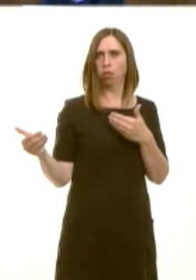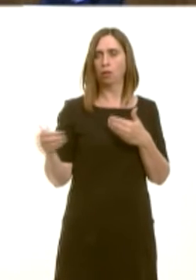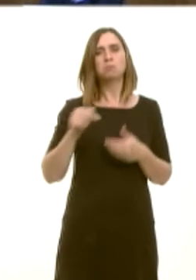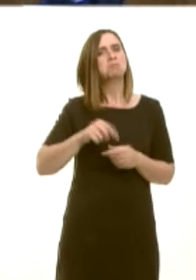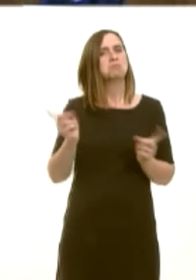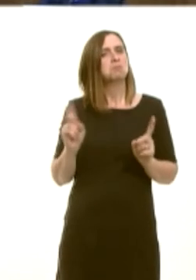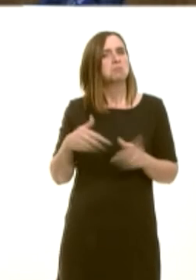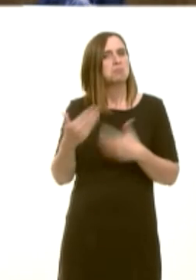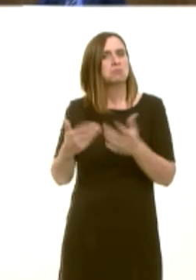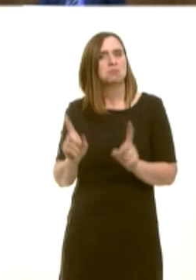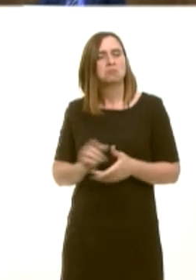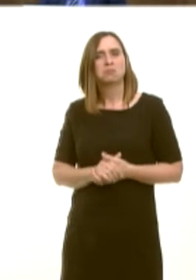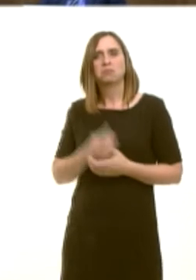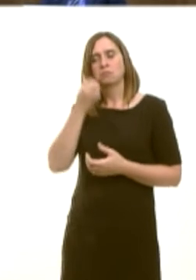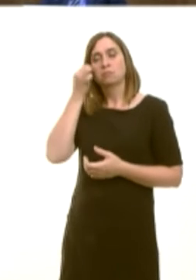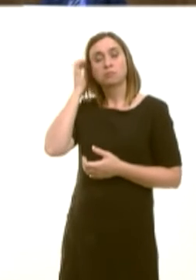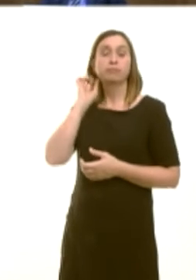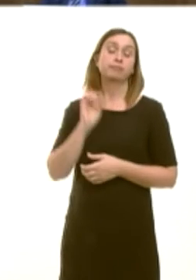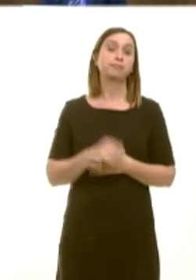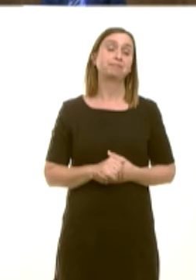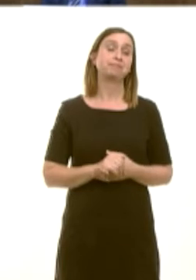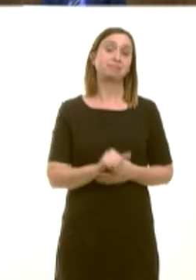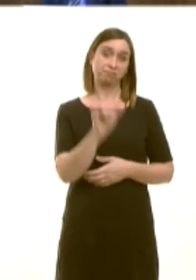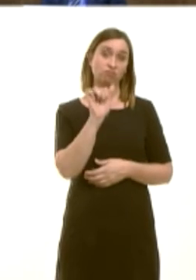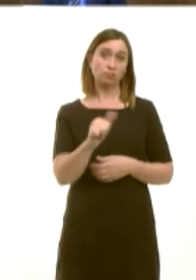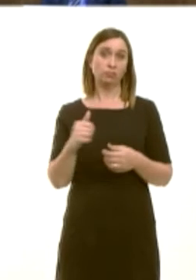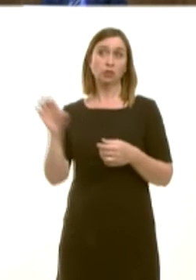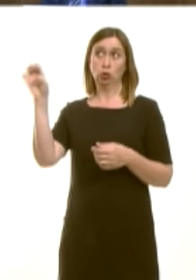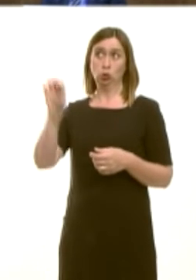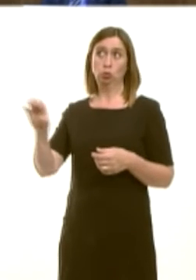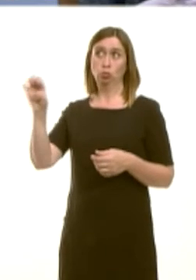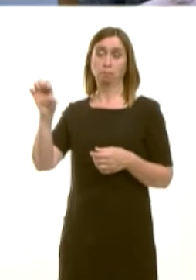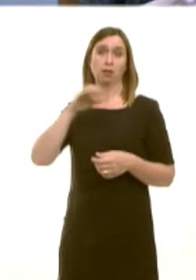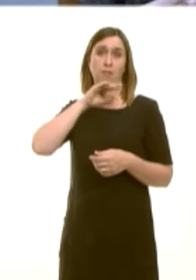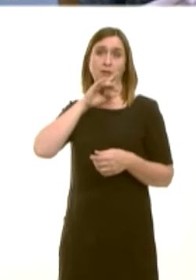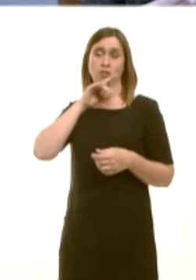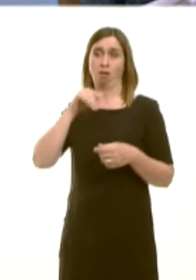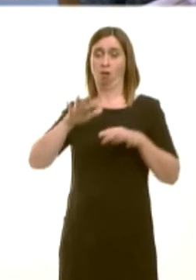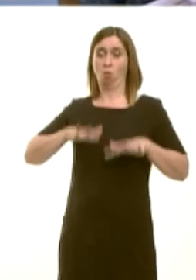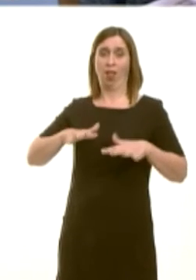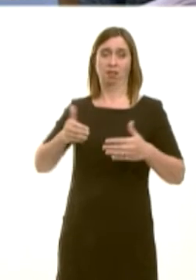North America, where there is a richer and older tradition of co-operative housing. But